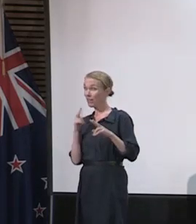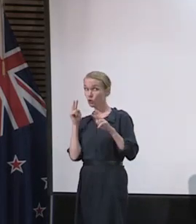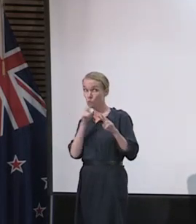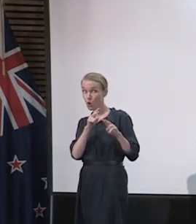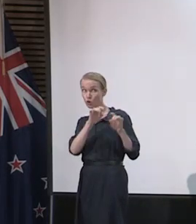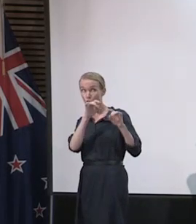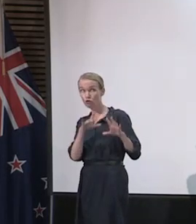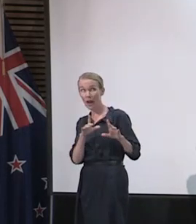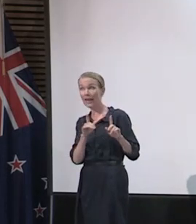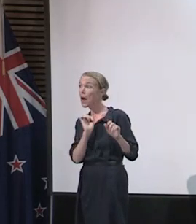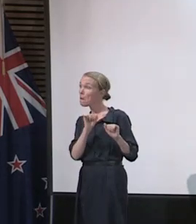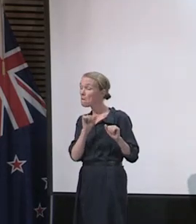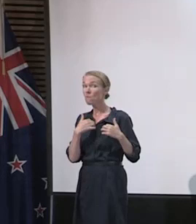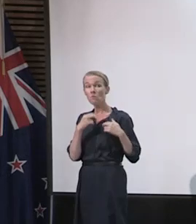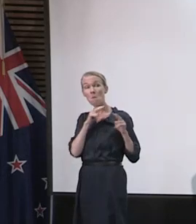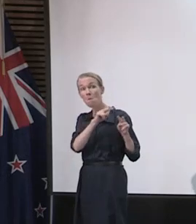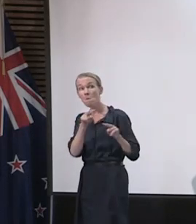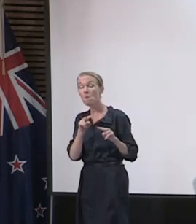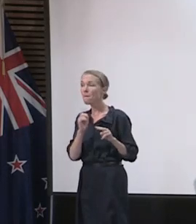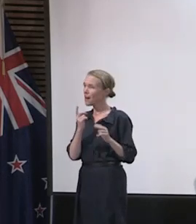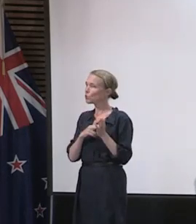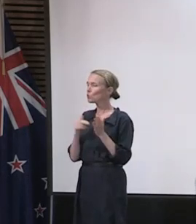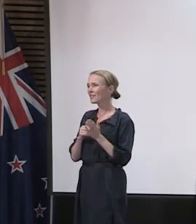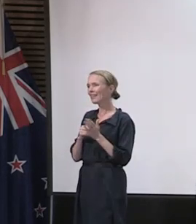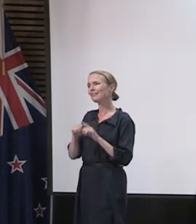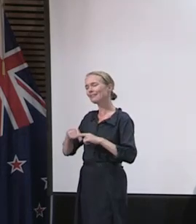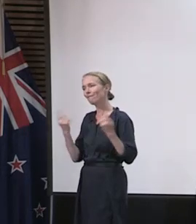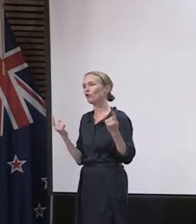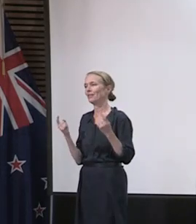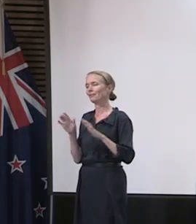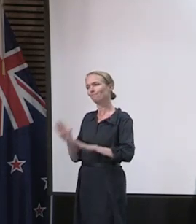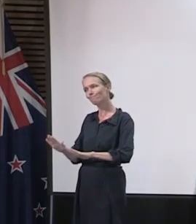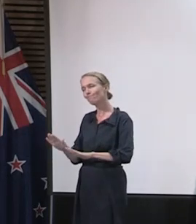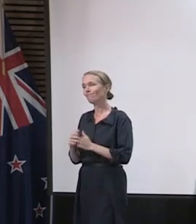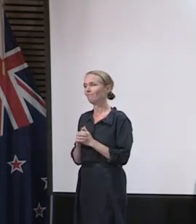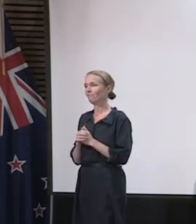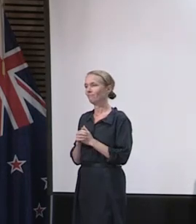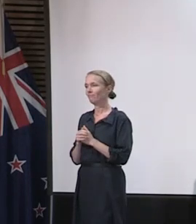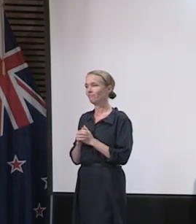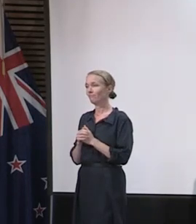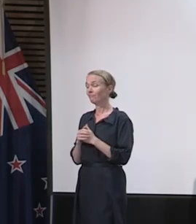that before we - to inform our advice to our Government. So, I think it's just a different